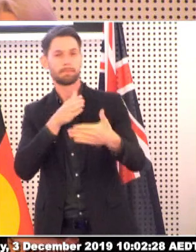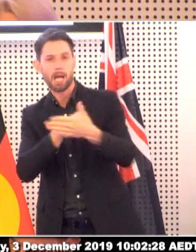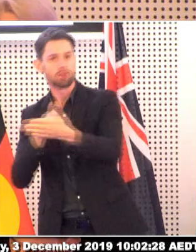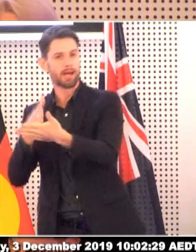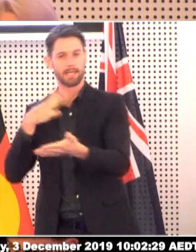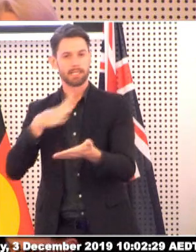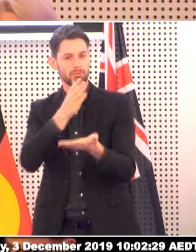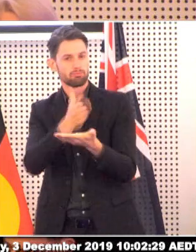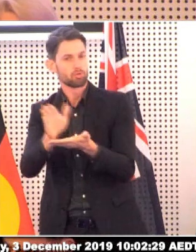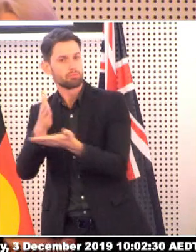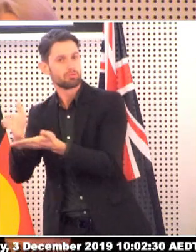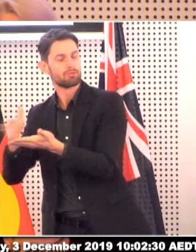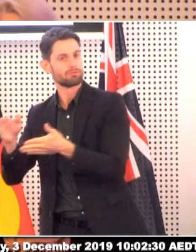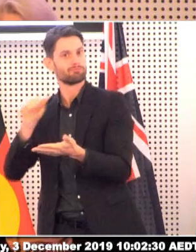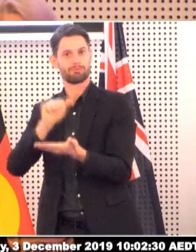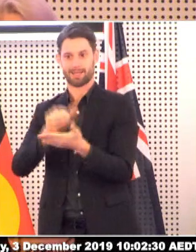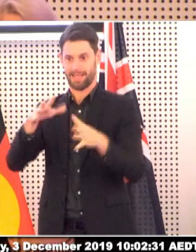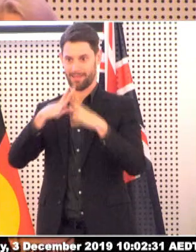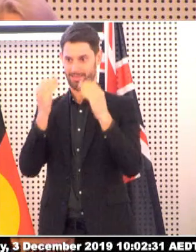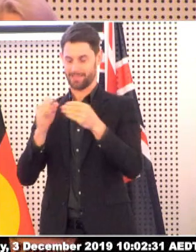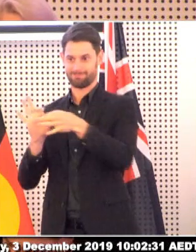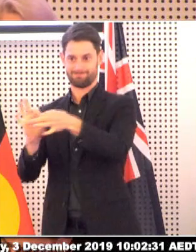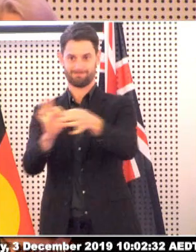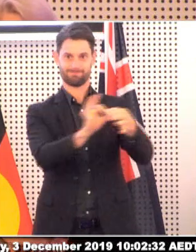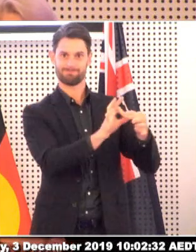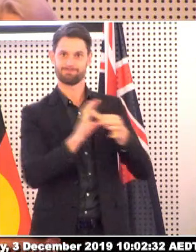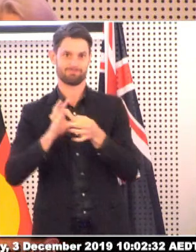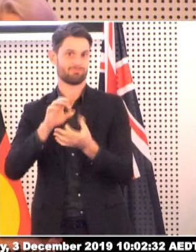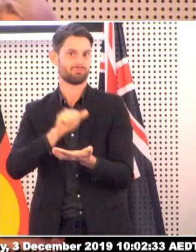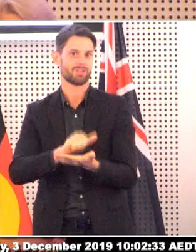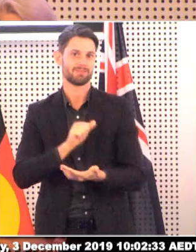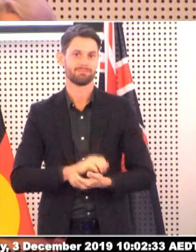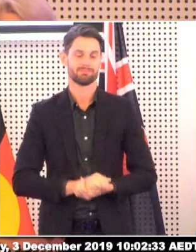and their right to live free from violence, abuse, neglect and exploitation.